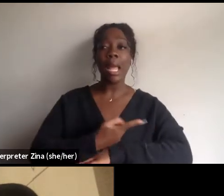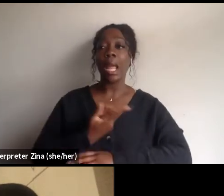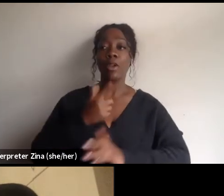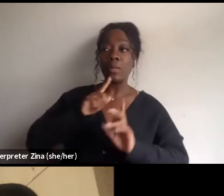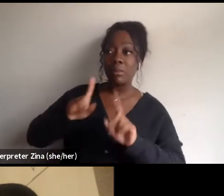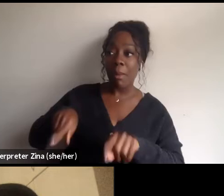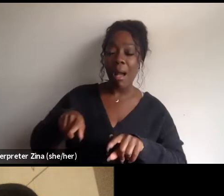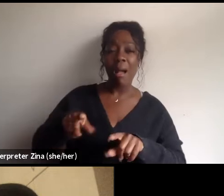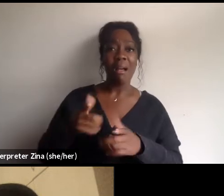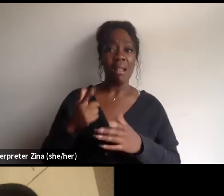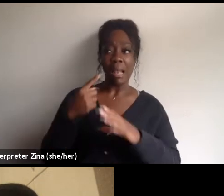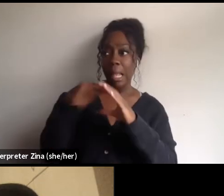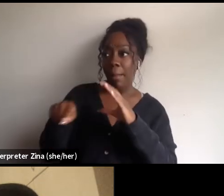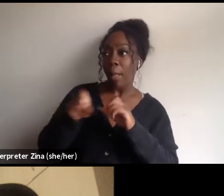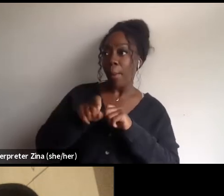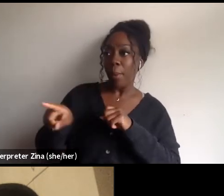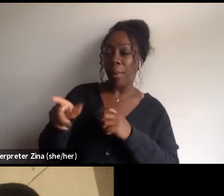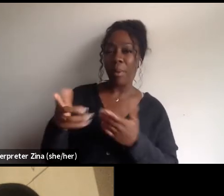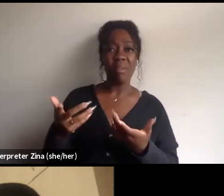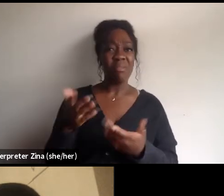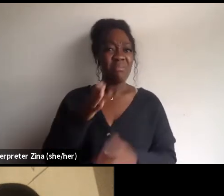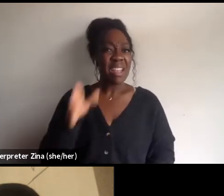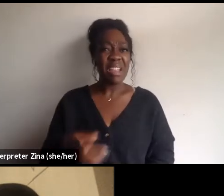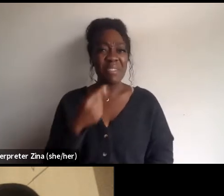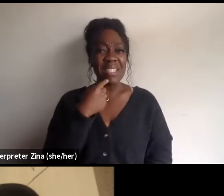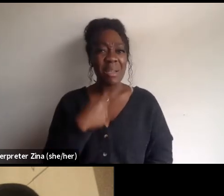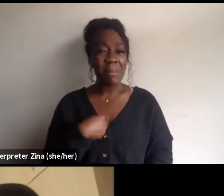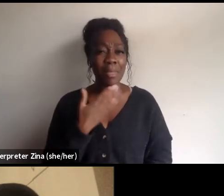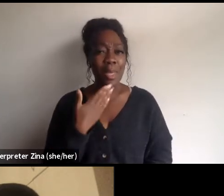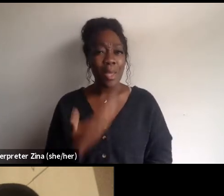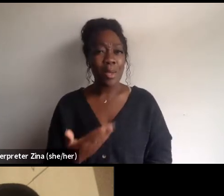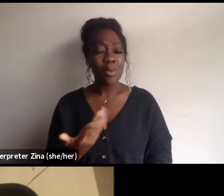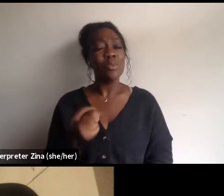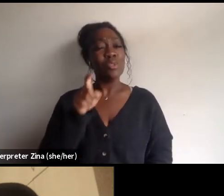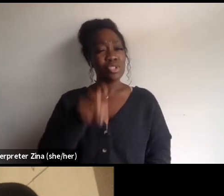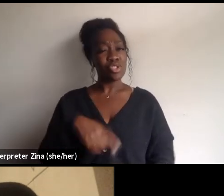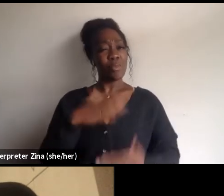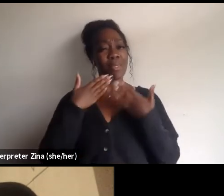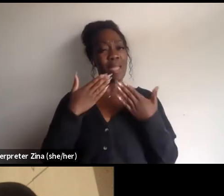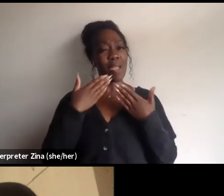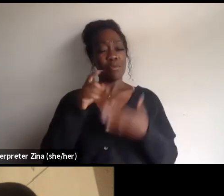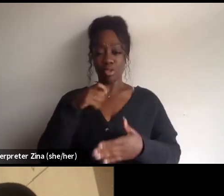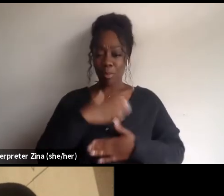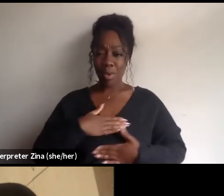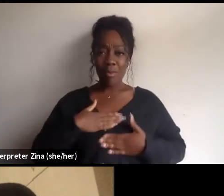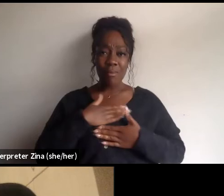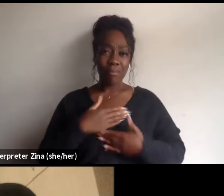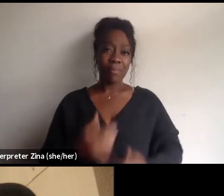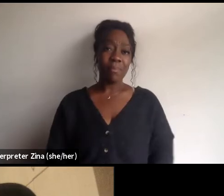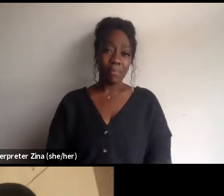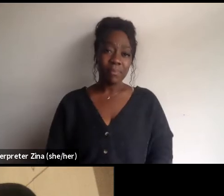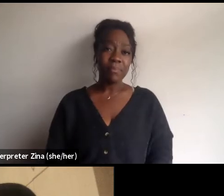And I say thank people, be gracious, I think is... And this is an advice to everyone